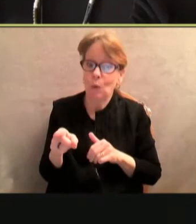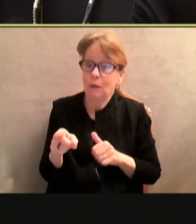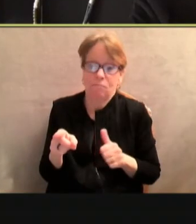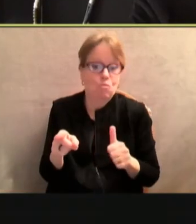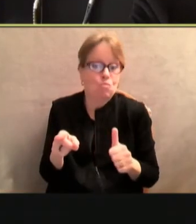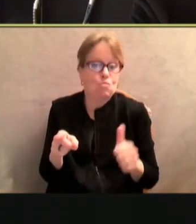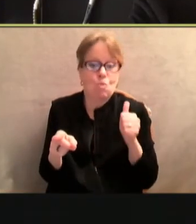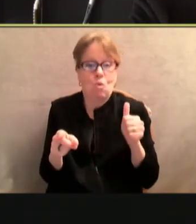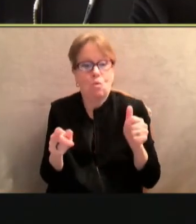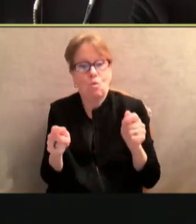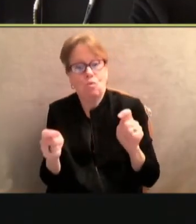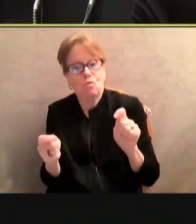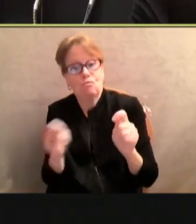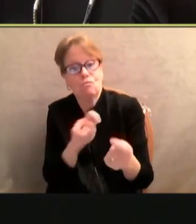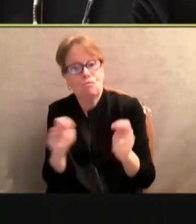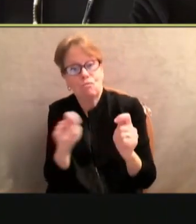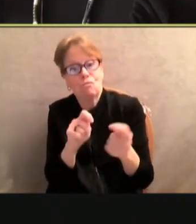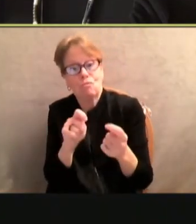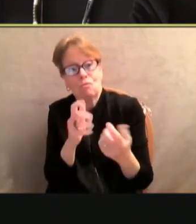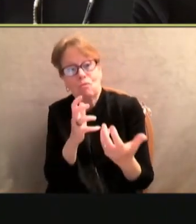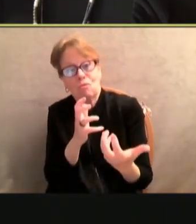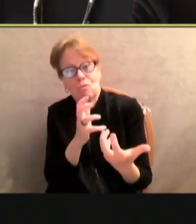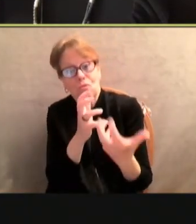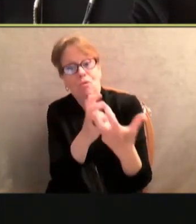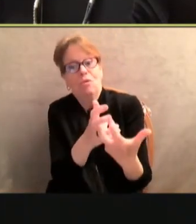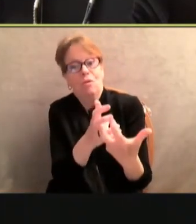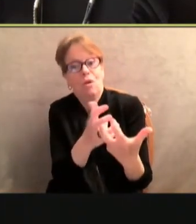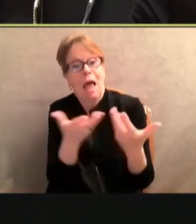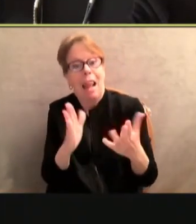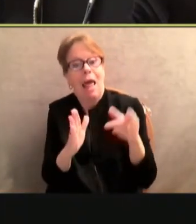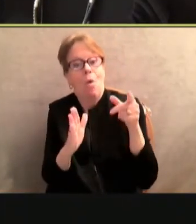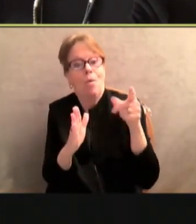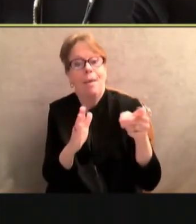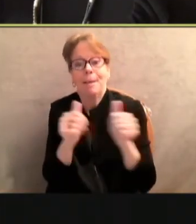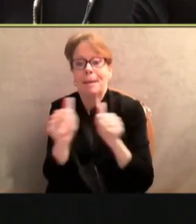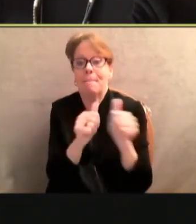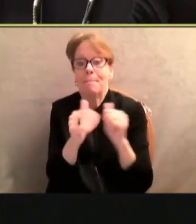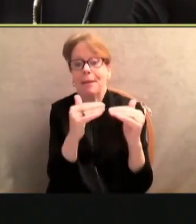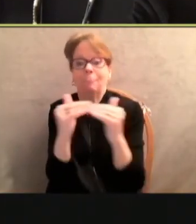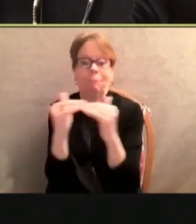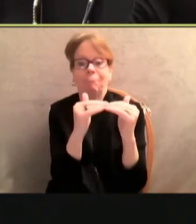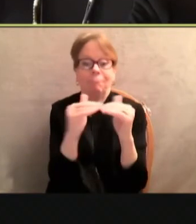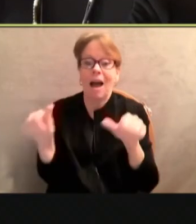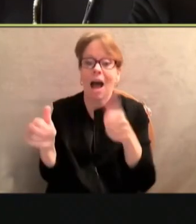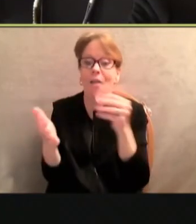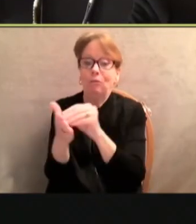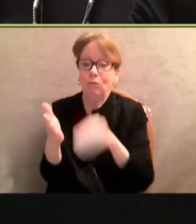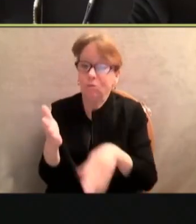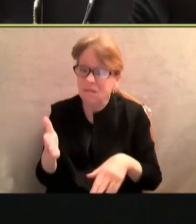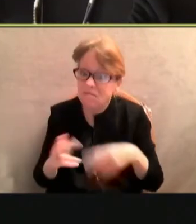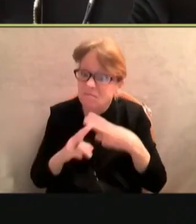to compete on a level playing field, that is discriminatory. The accommodations don't